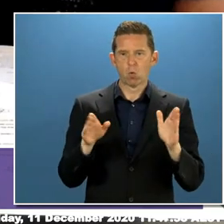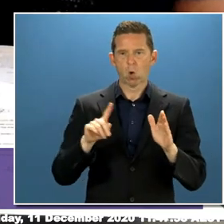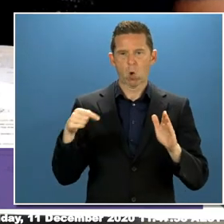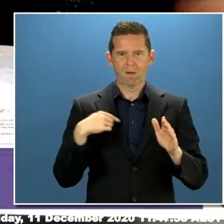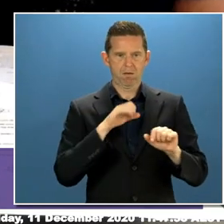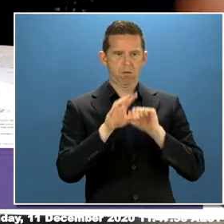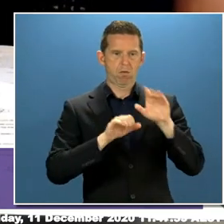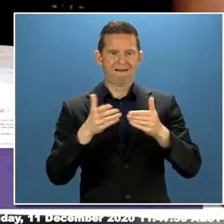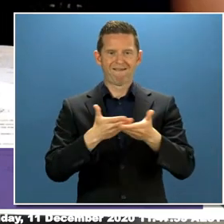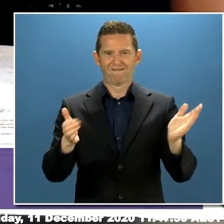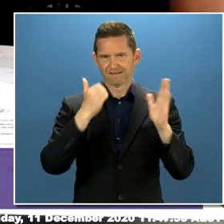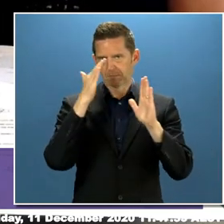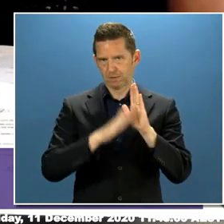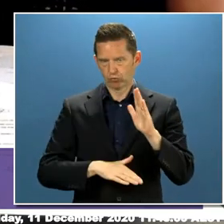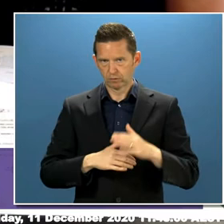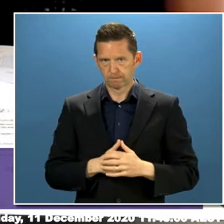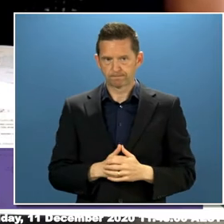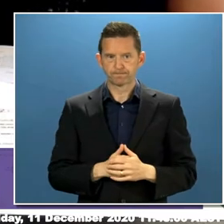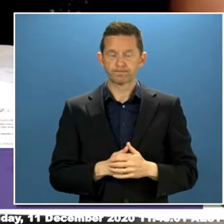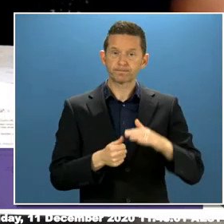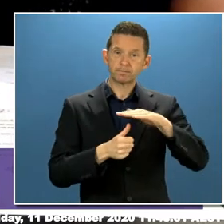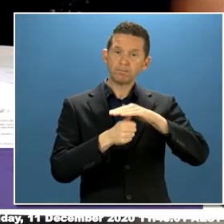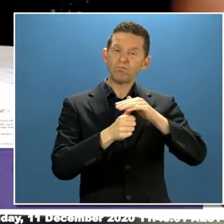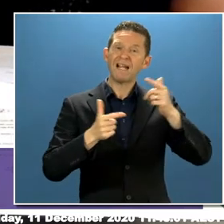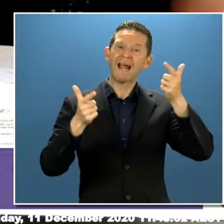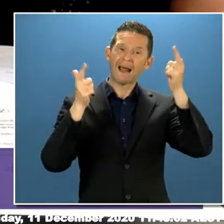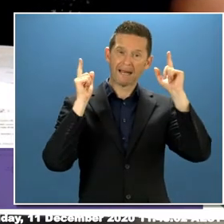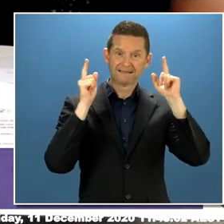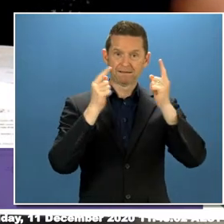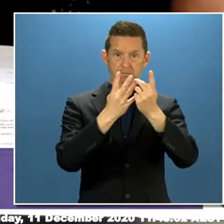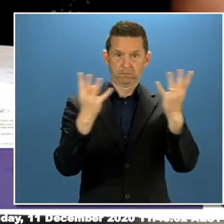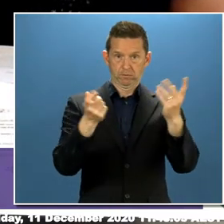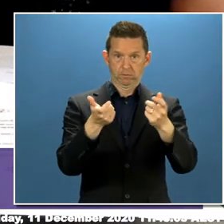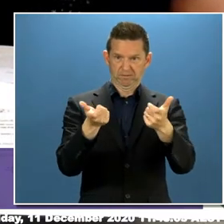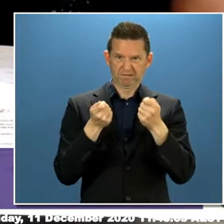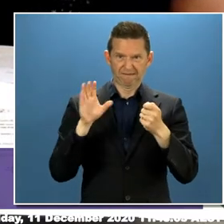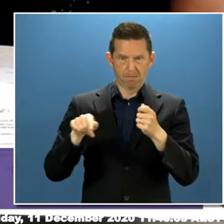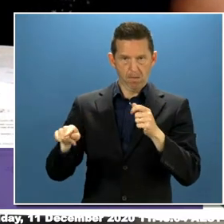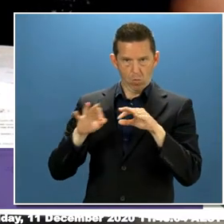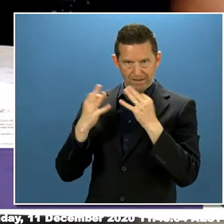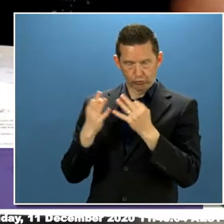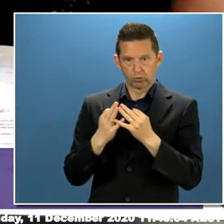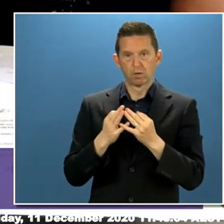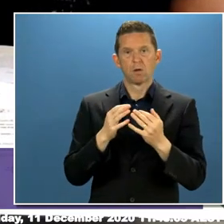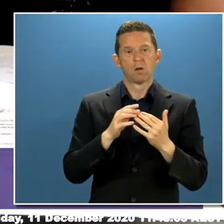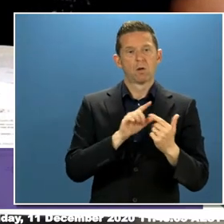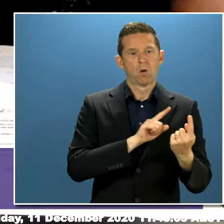Very broad, and the senior leaders will be paired off with those associates individually.